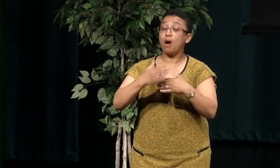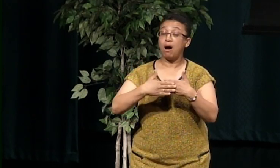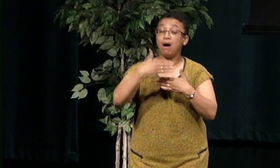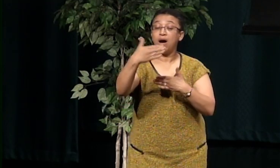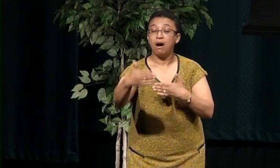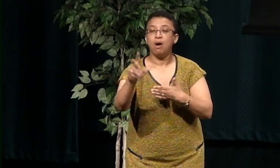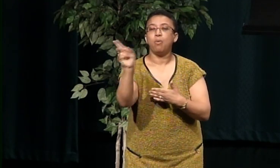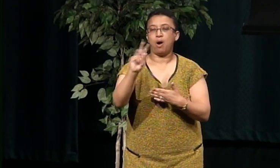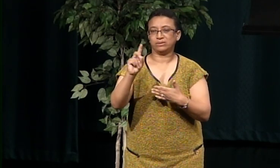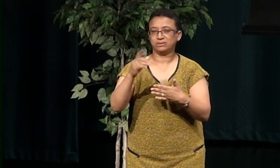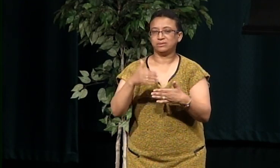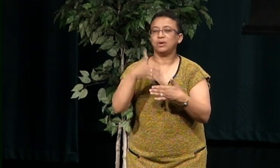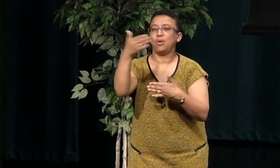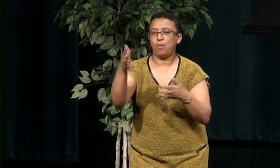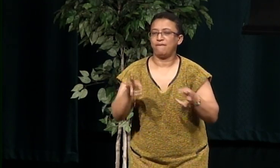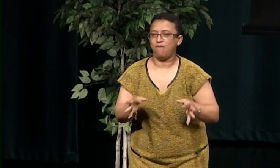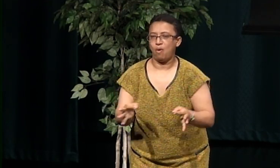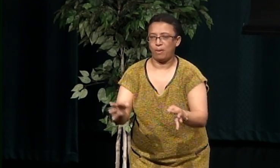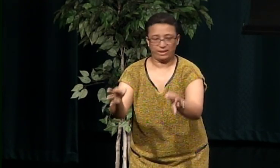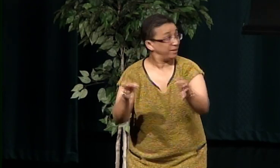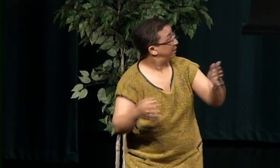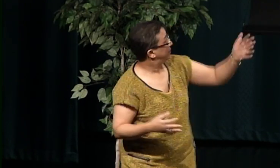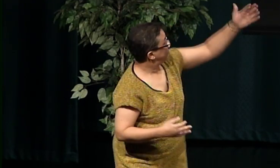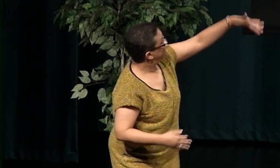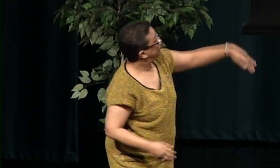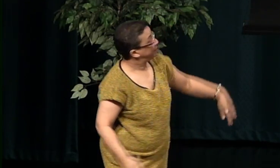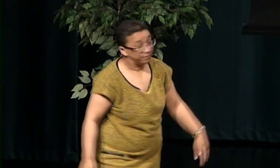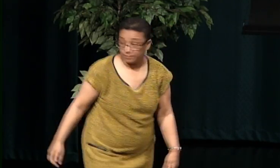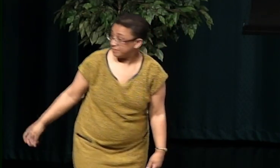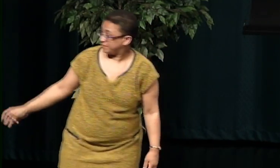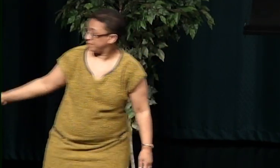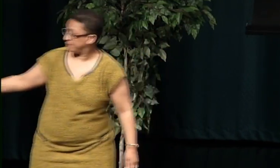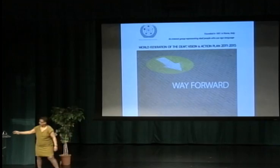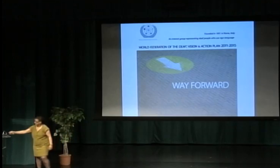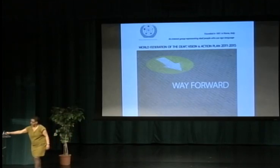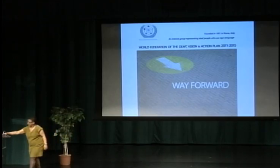Every year we have a full conference and we host it.